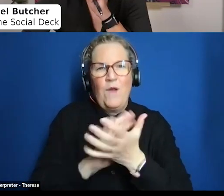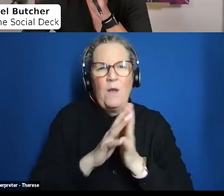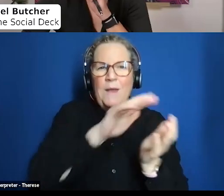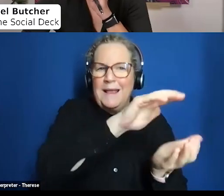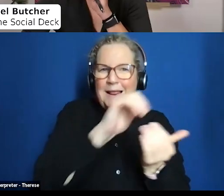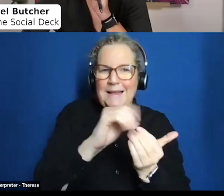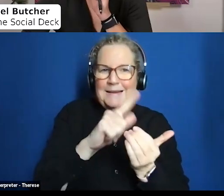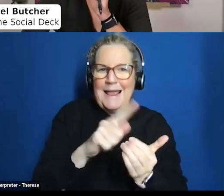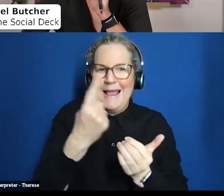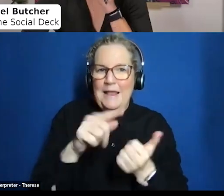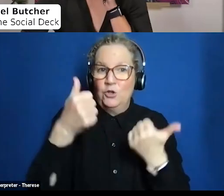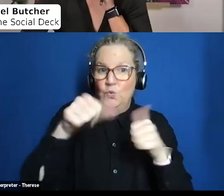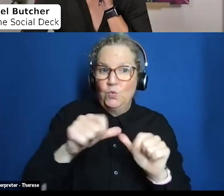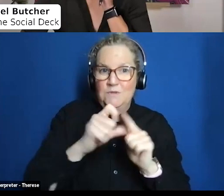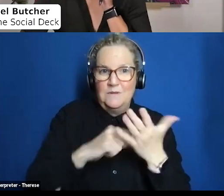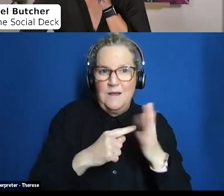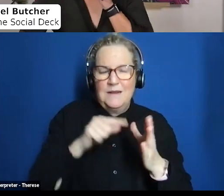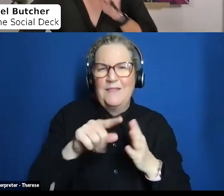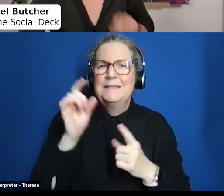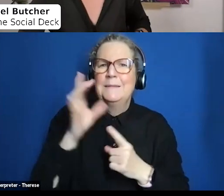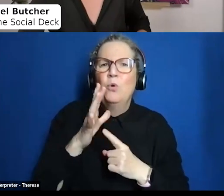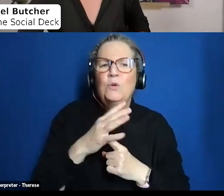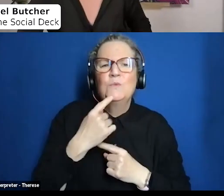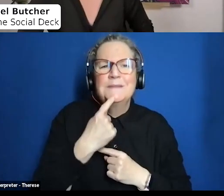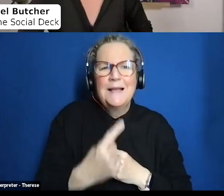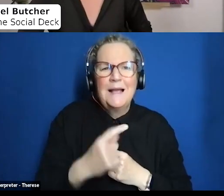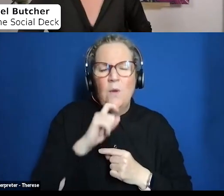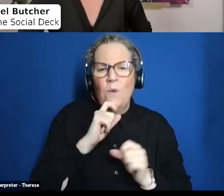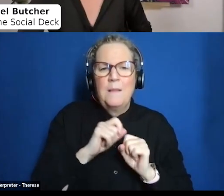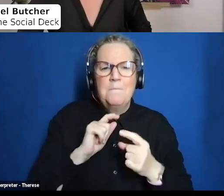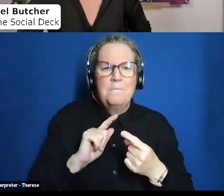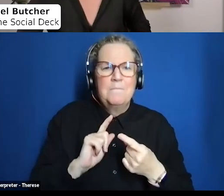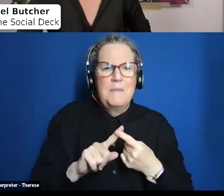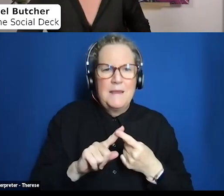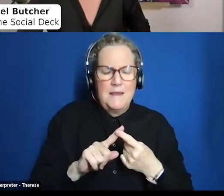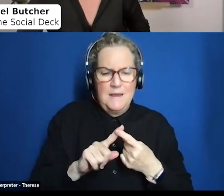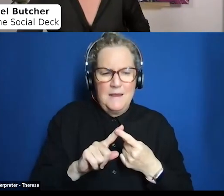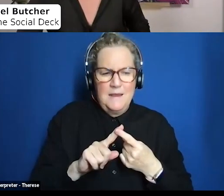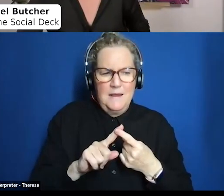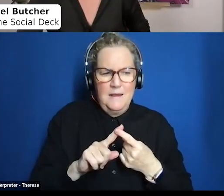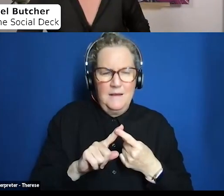And this, it is important to emphasize, will be a slow process.